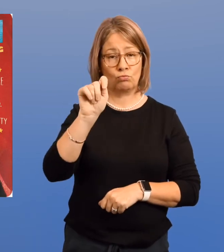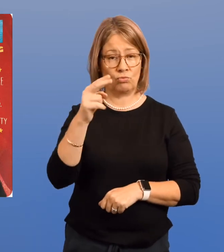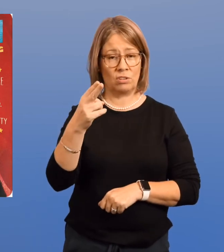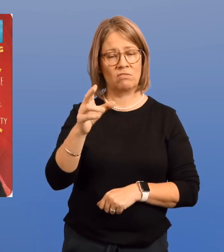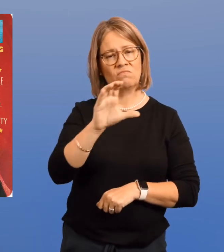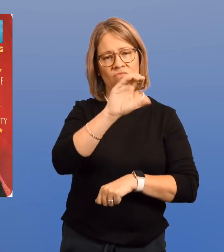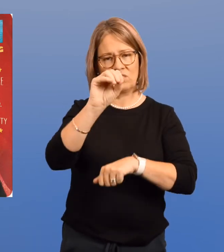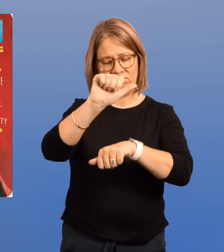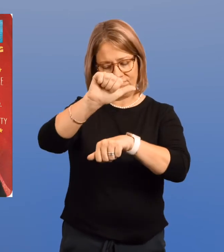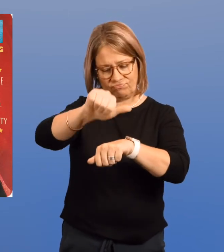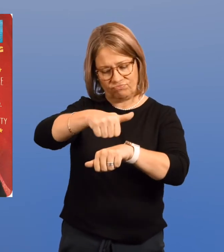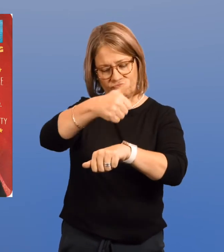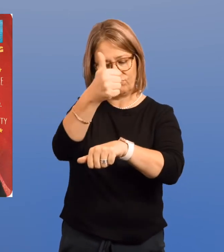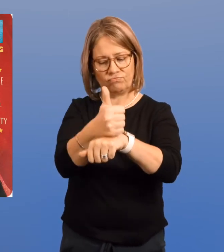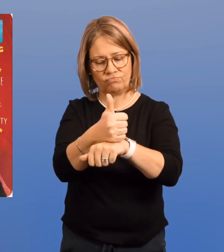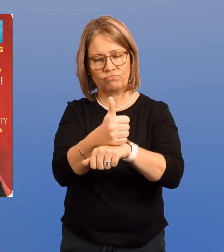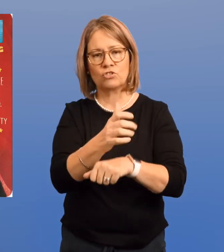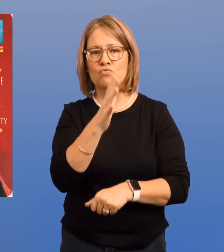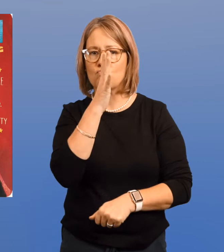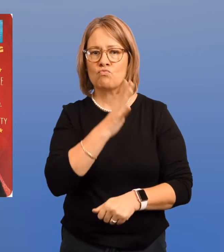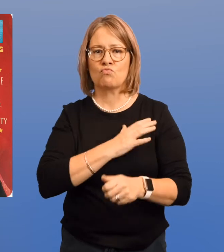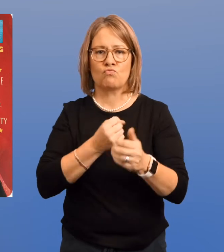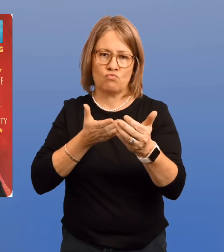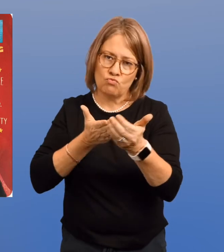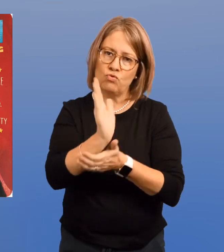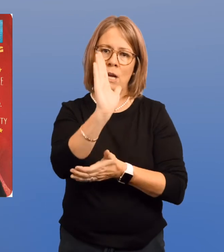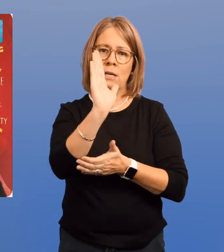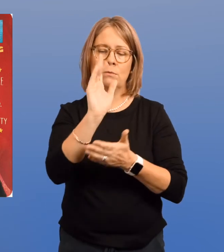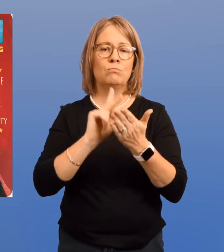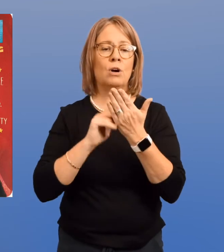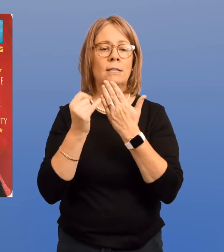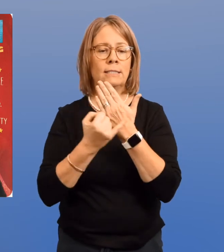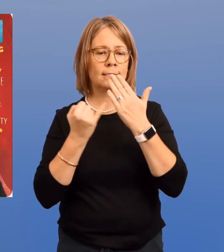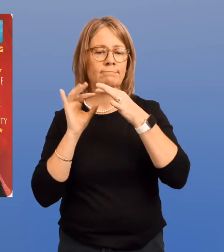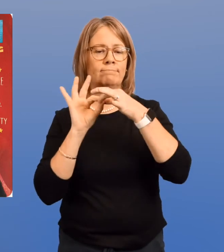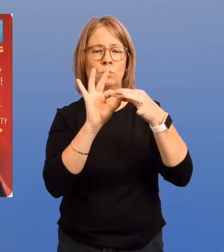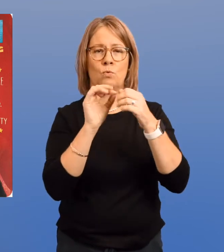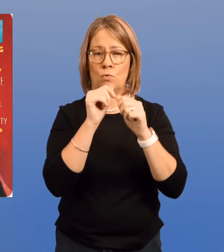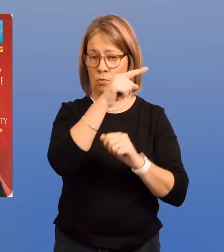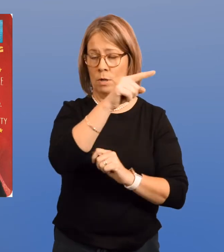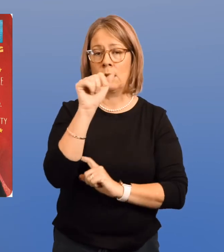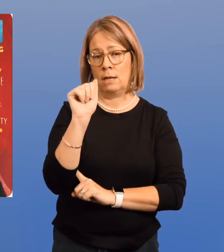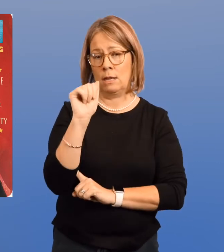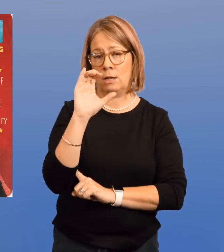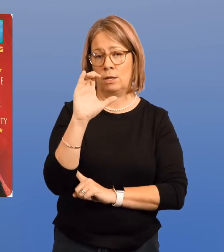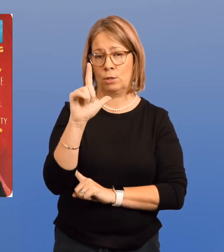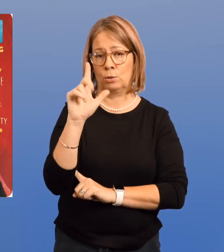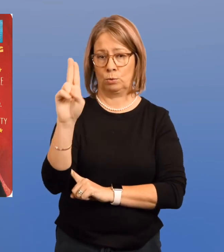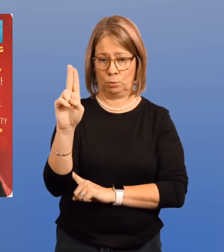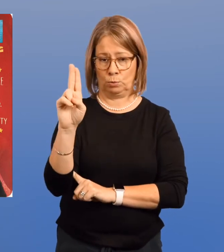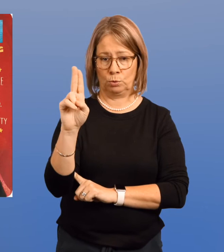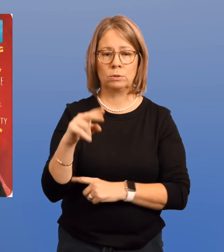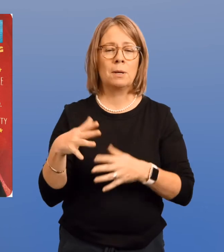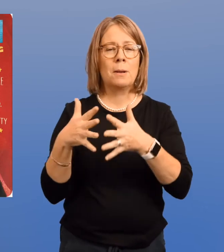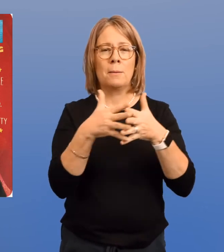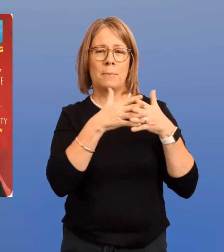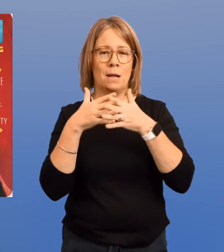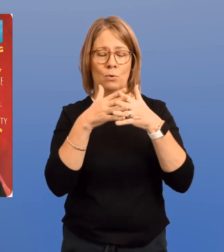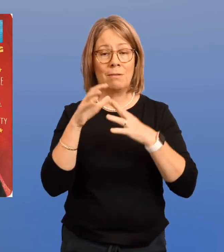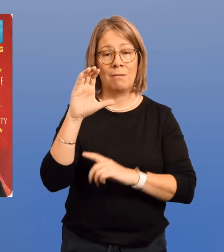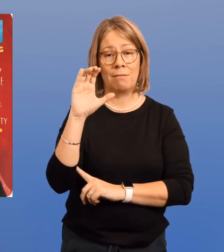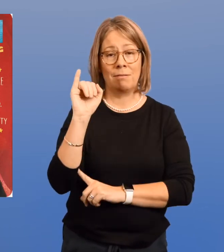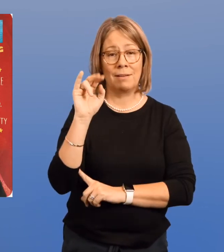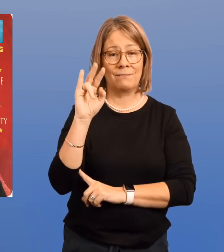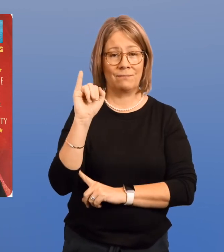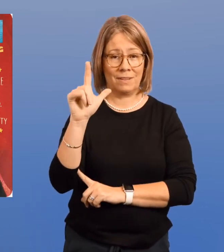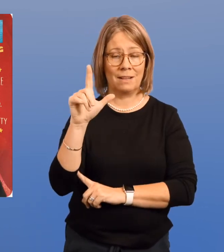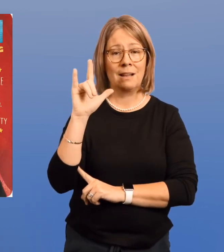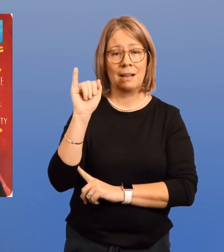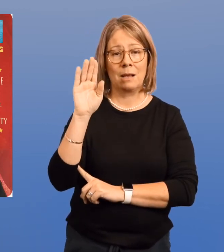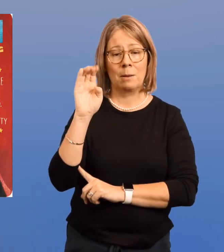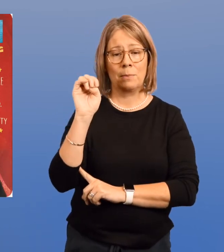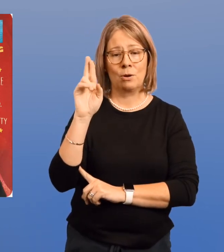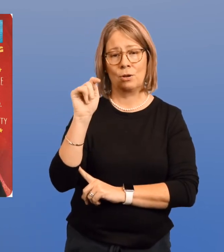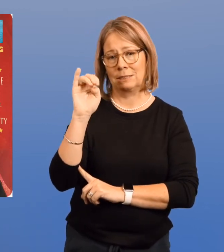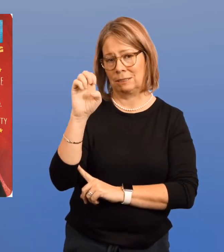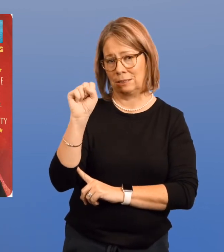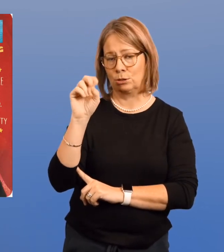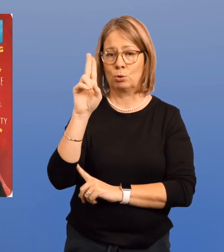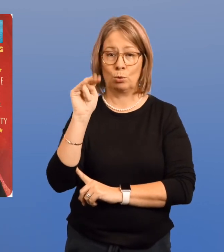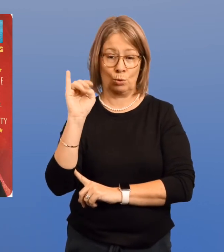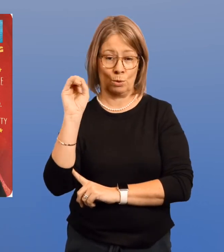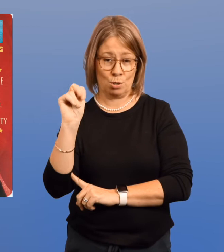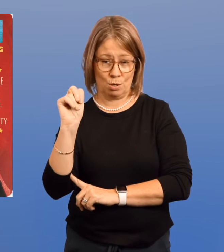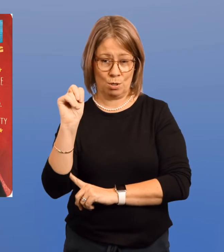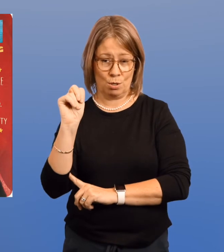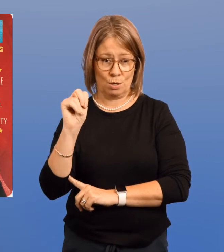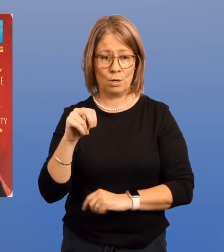Ruth co-founded the Women's Rights Project at ACLU, American Civil Liberties Union.